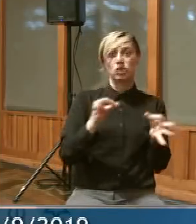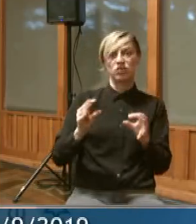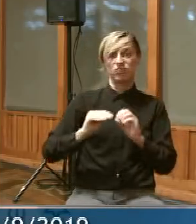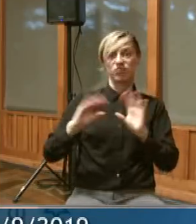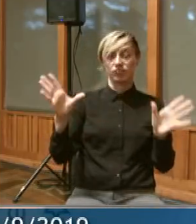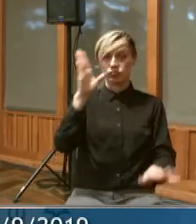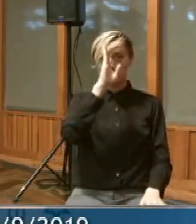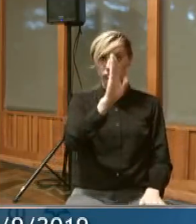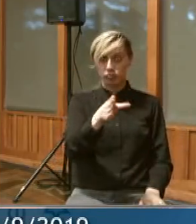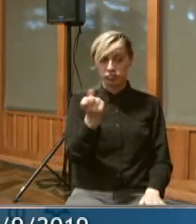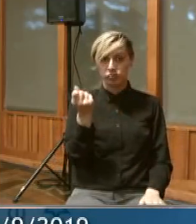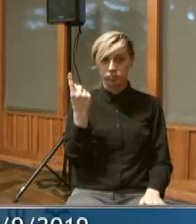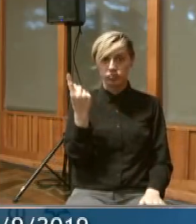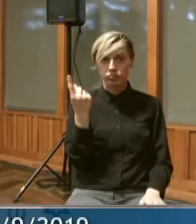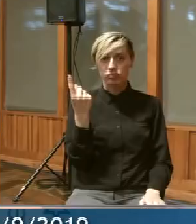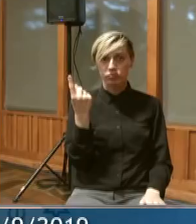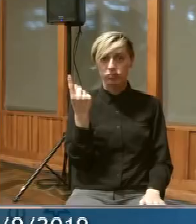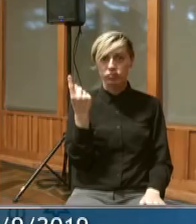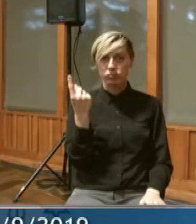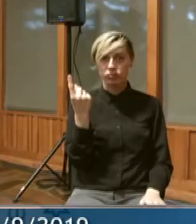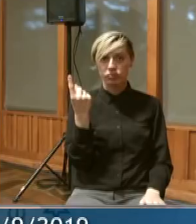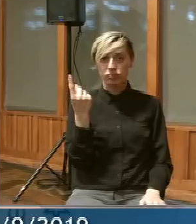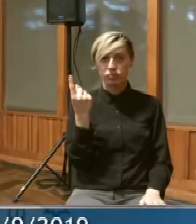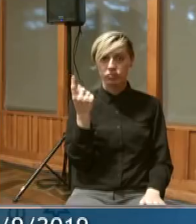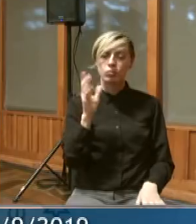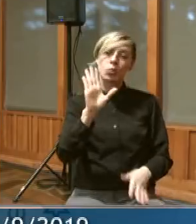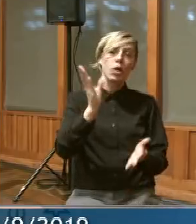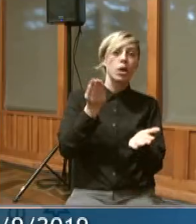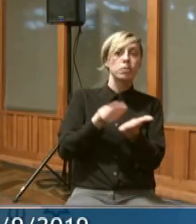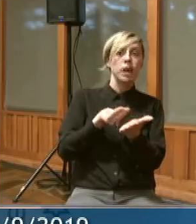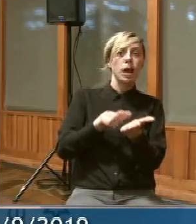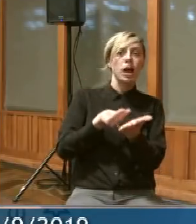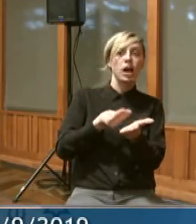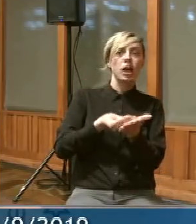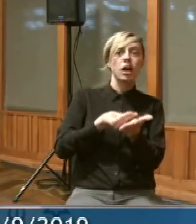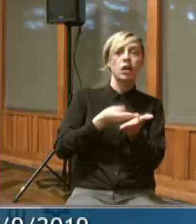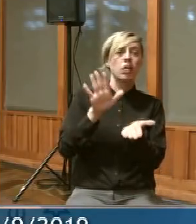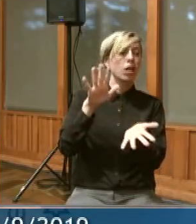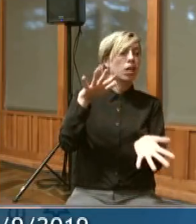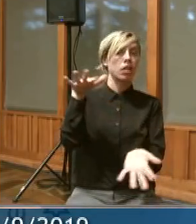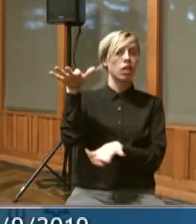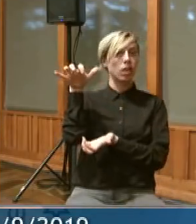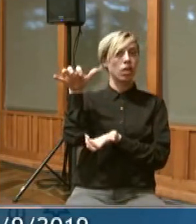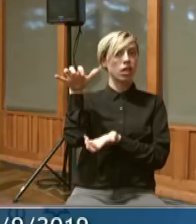THE INHUMANITY IN A DECISION LIKE THAT.